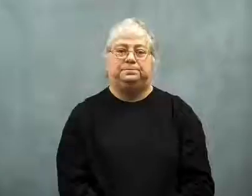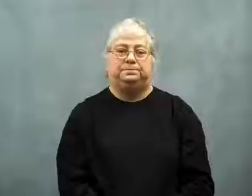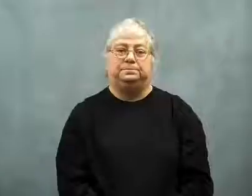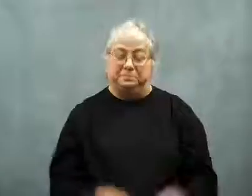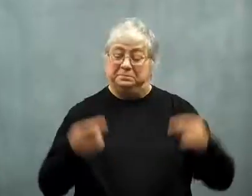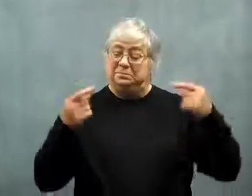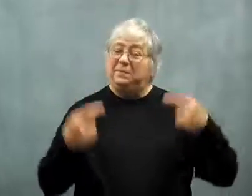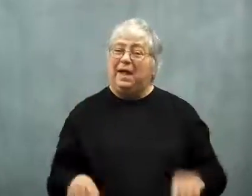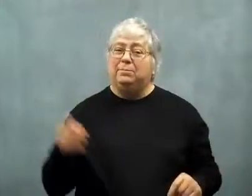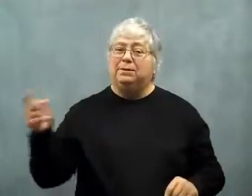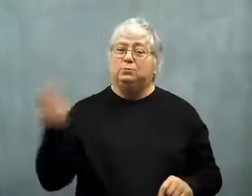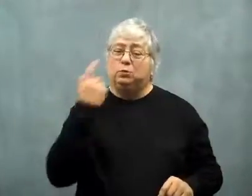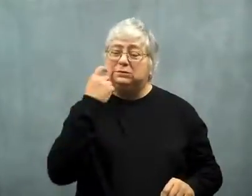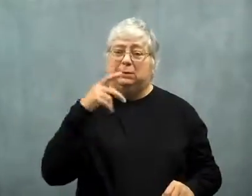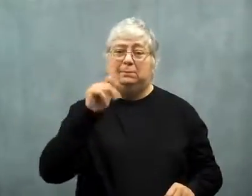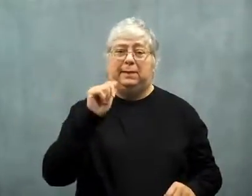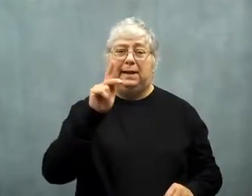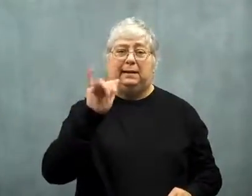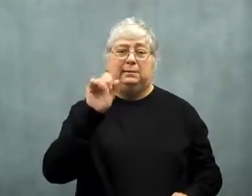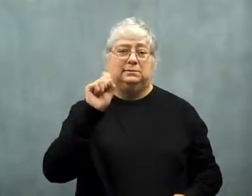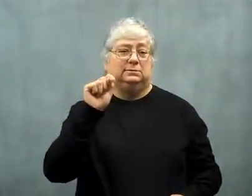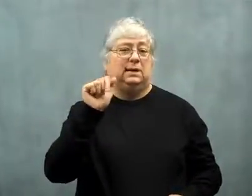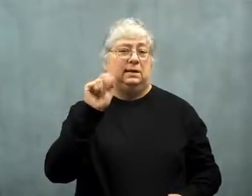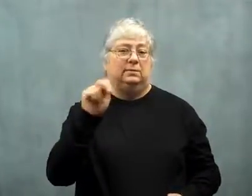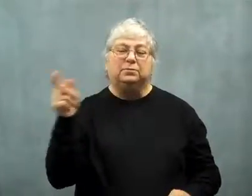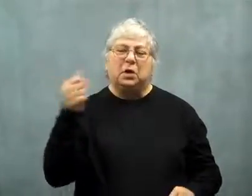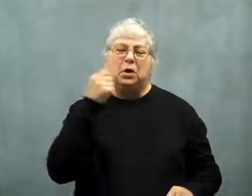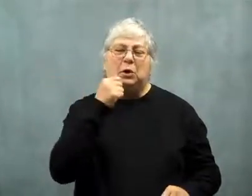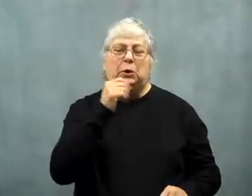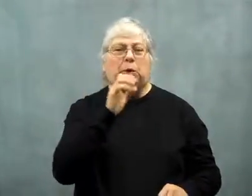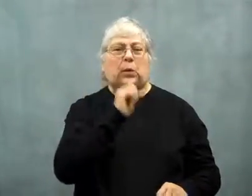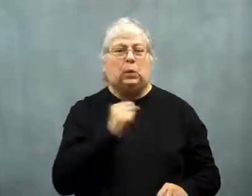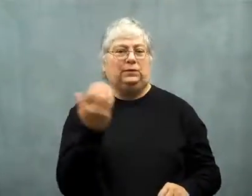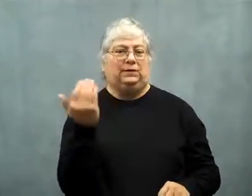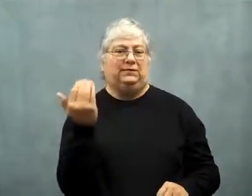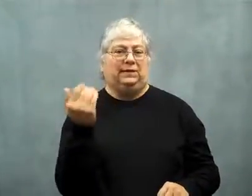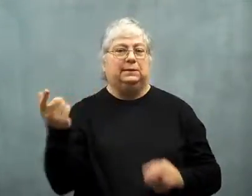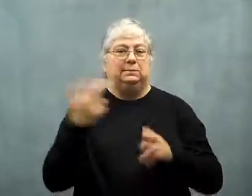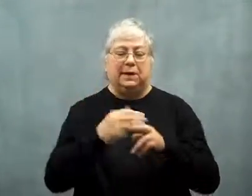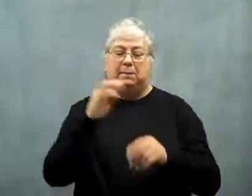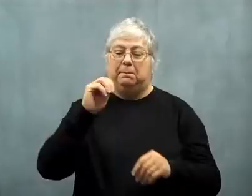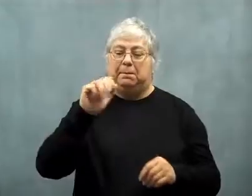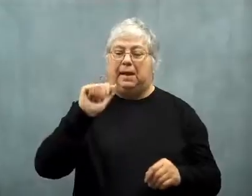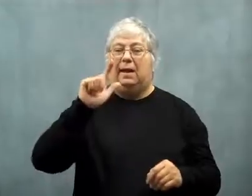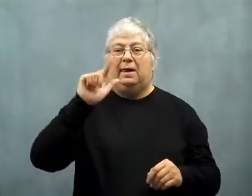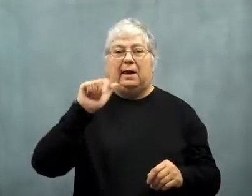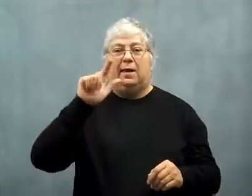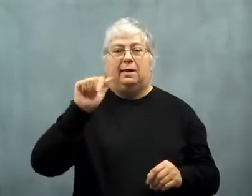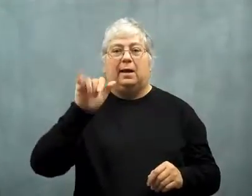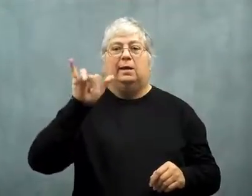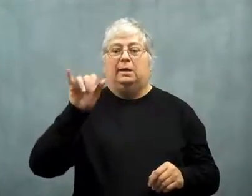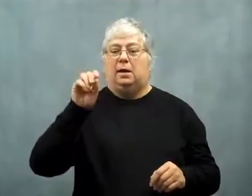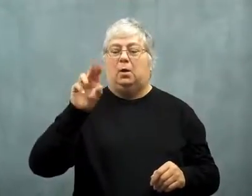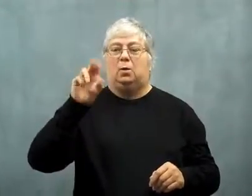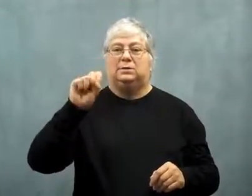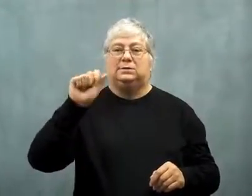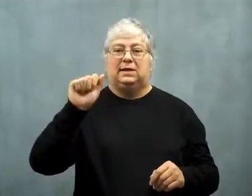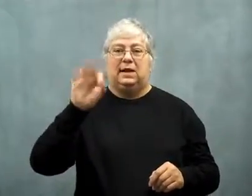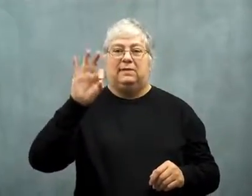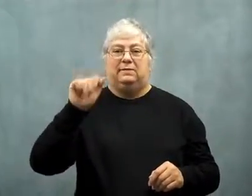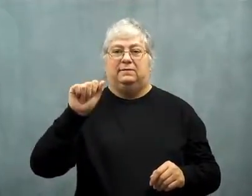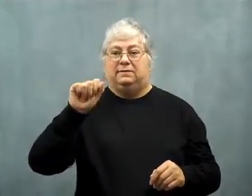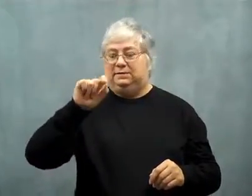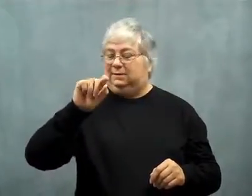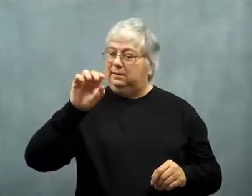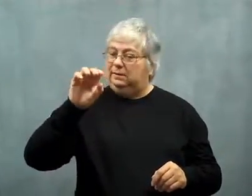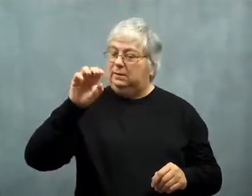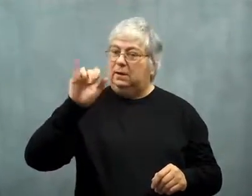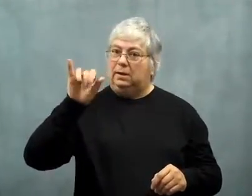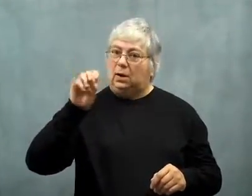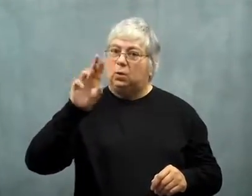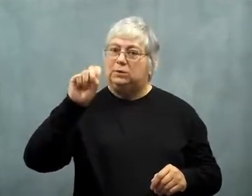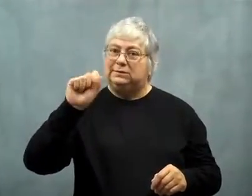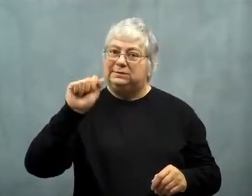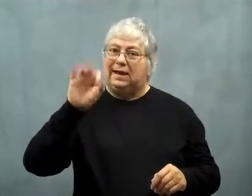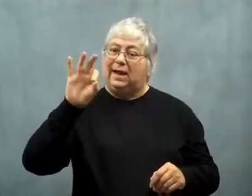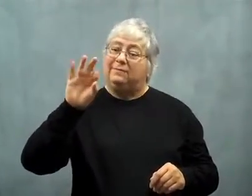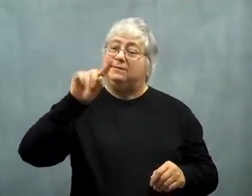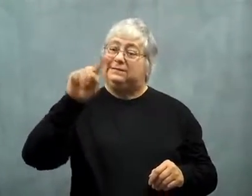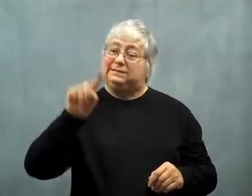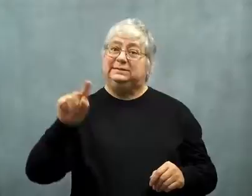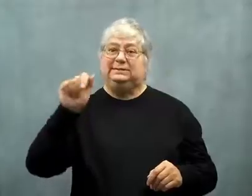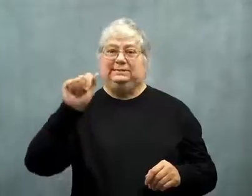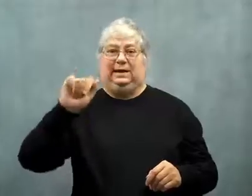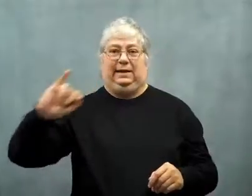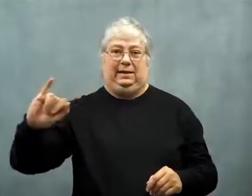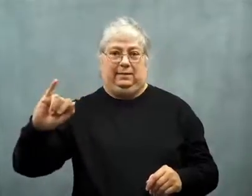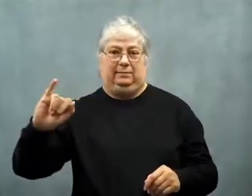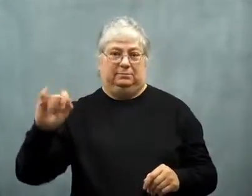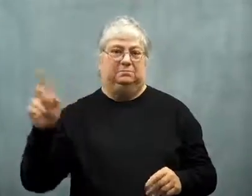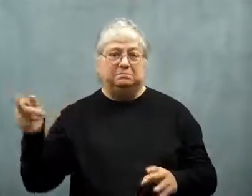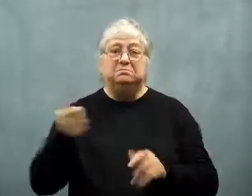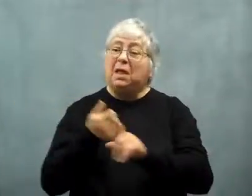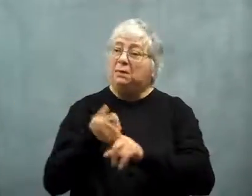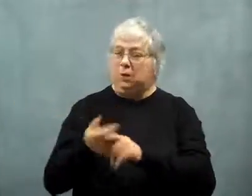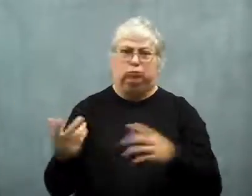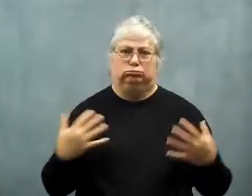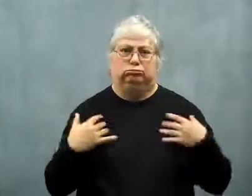This happened in Pakistan. A 15 year old girl, Malala Yousafzai,